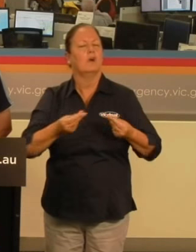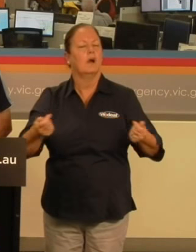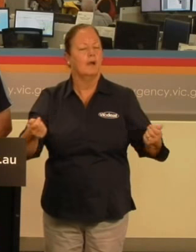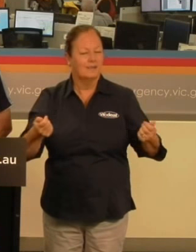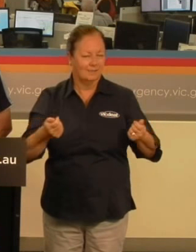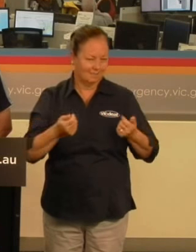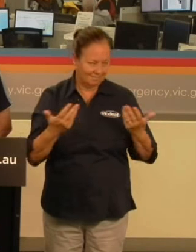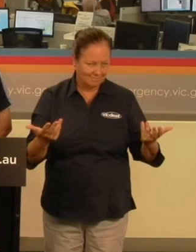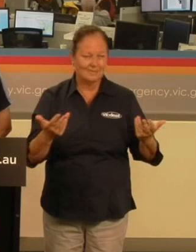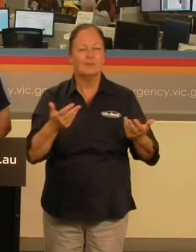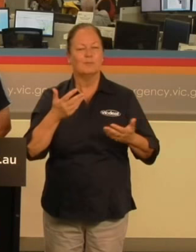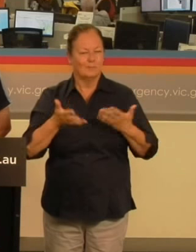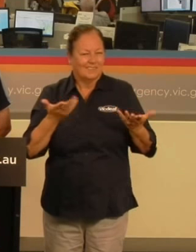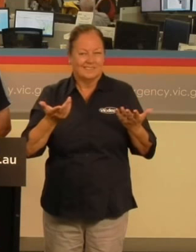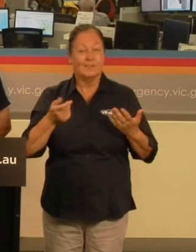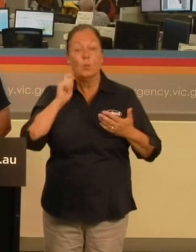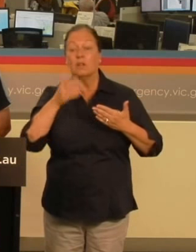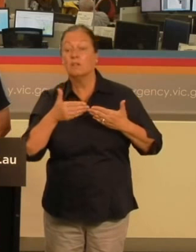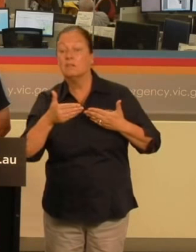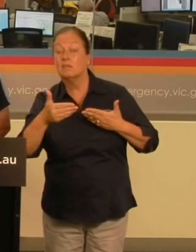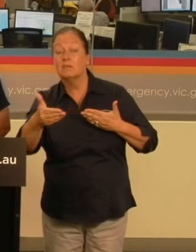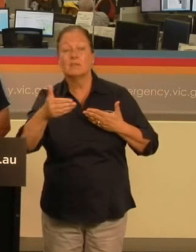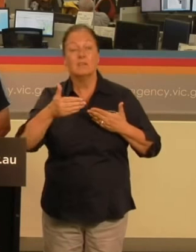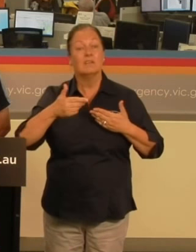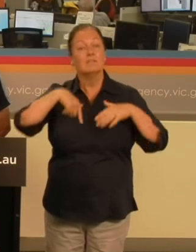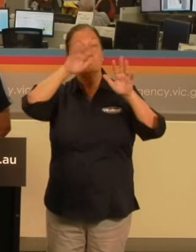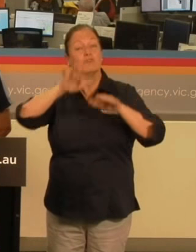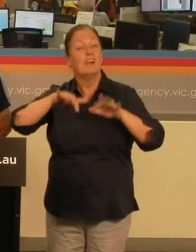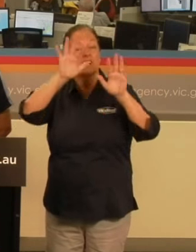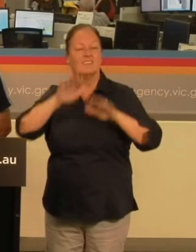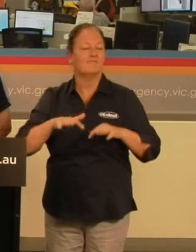of significant rain at all for the northern half of the state the strong